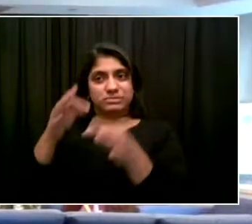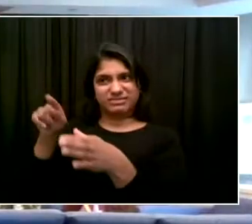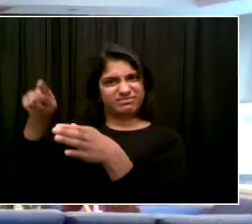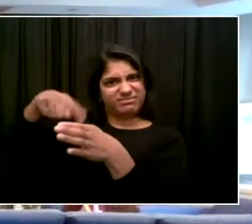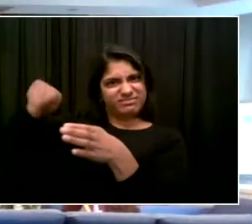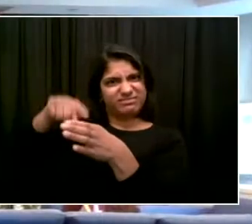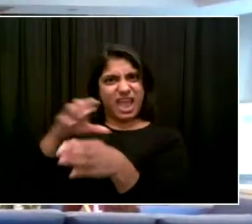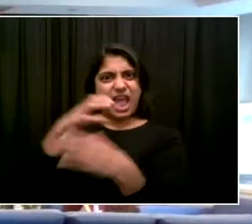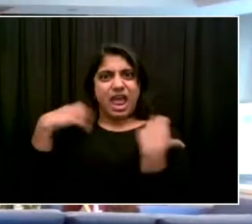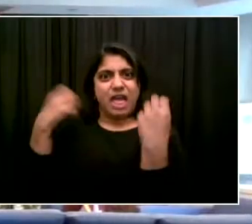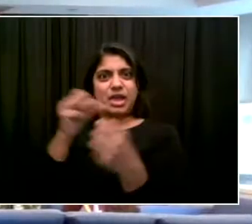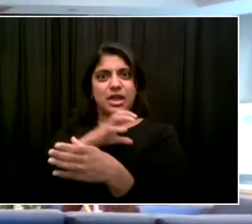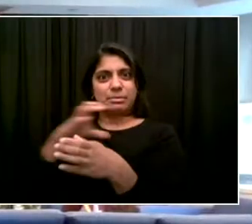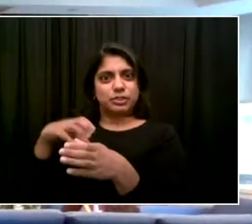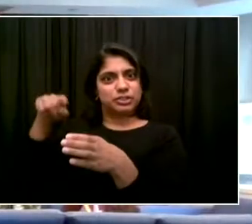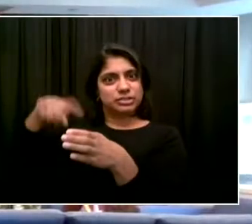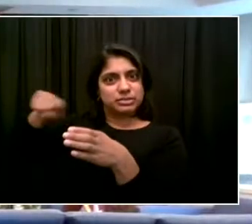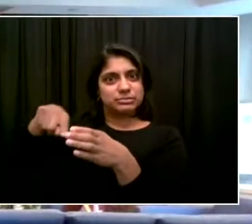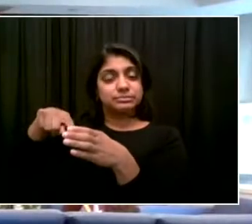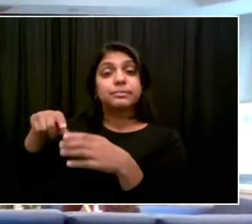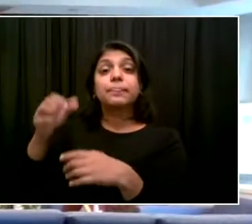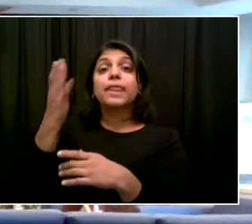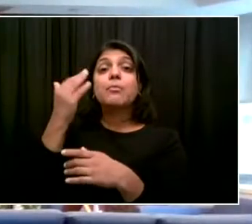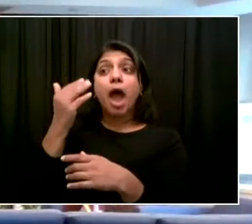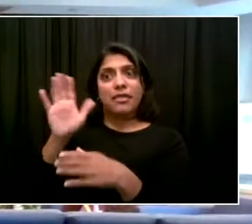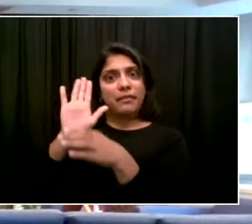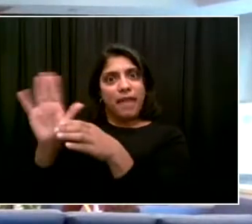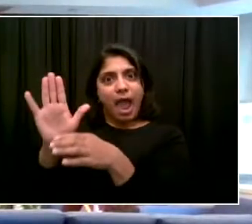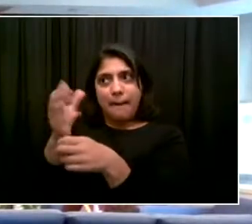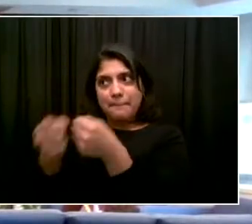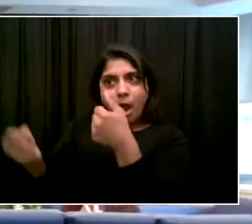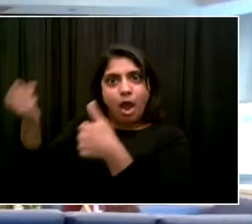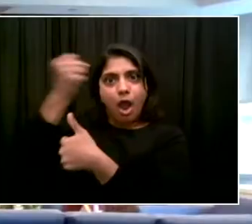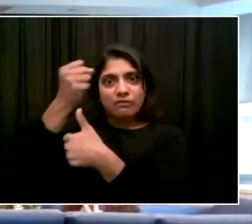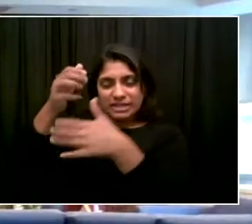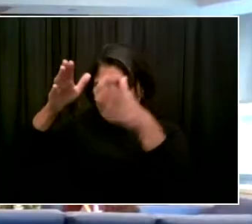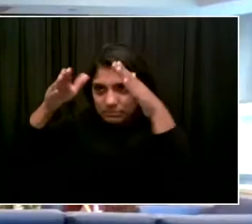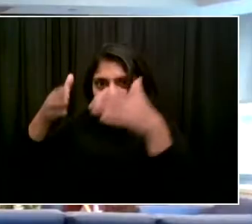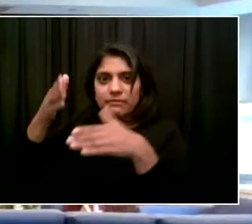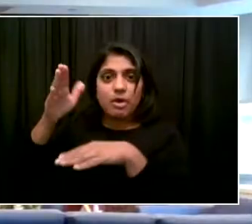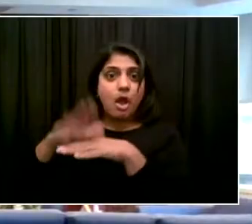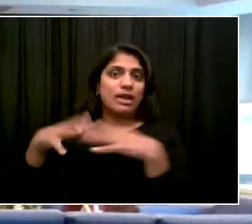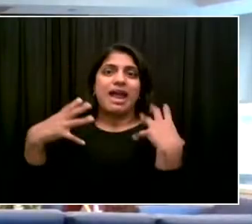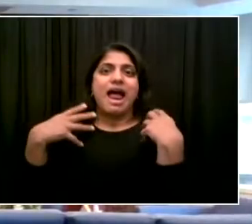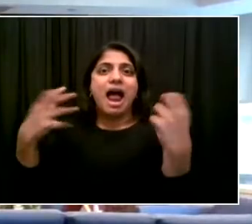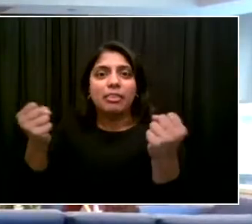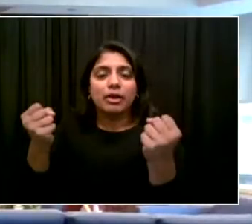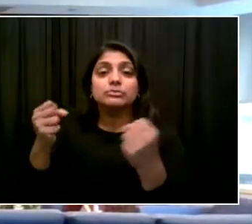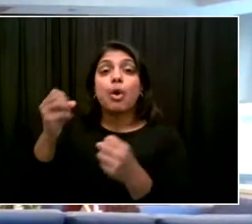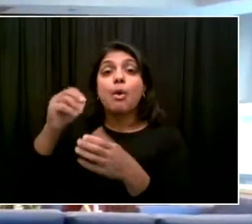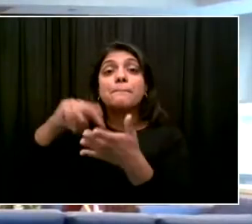ISSUE TSHEE MANDATES AND PROTECT PUBLIC HEALH.T IT'S AN OBLIGATION HE TAKES VERY SERIOUSLY AND WHEN THERE IS A FEELING OR UNDERSTANDING